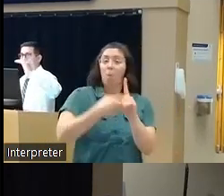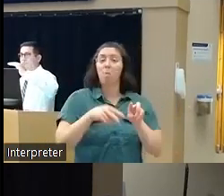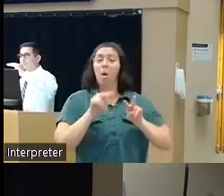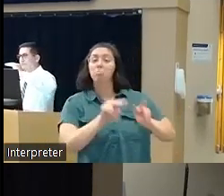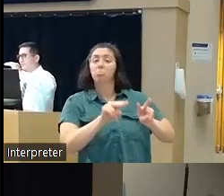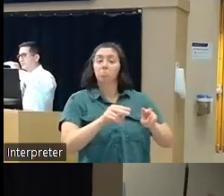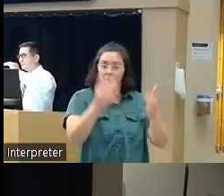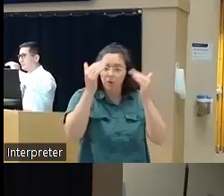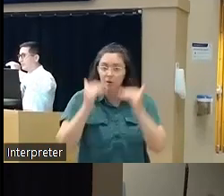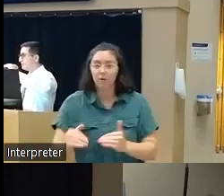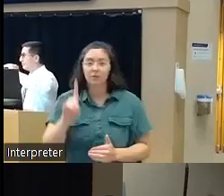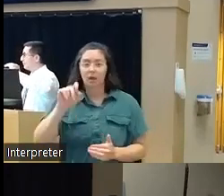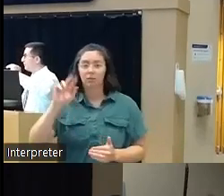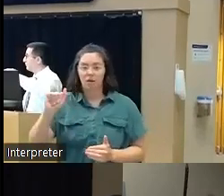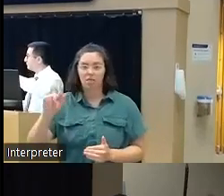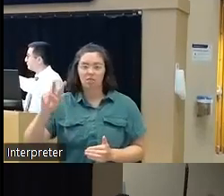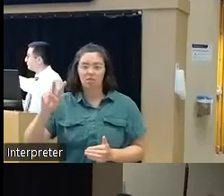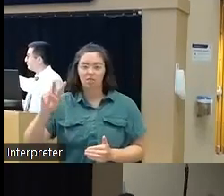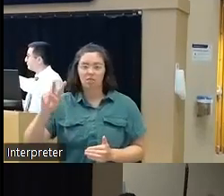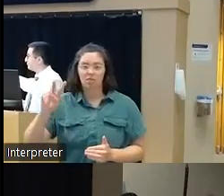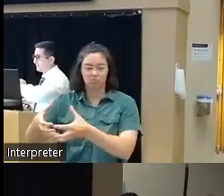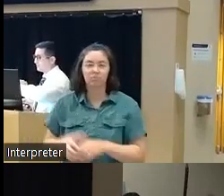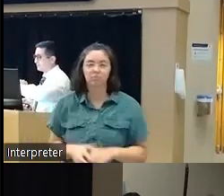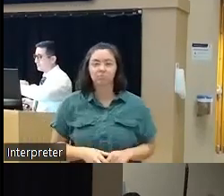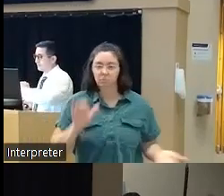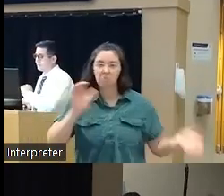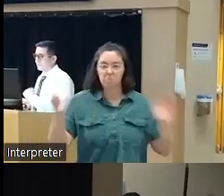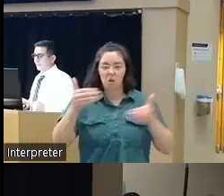receive Delta stimulation so Delta is important for motion processing as I mentioned earlier